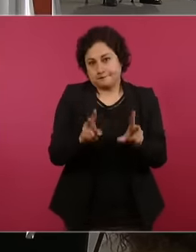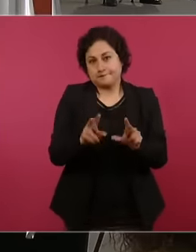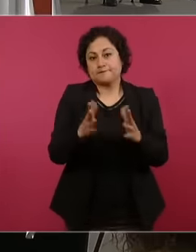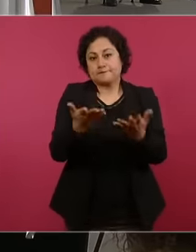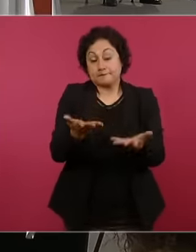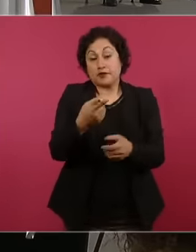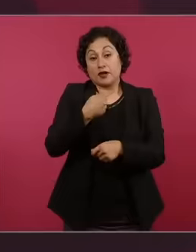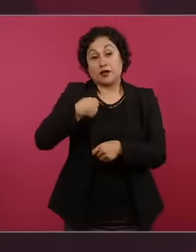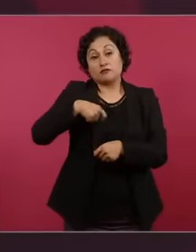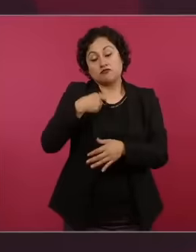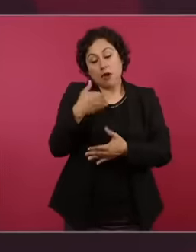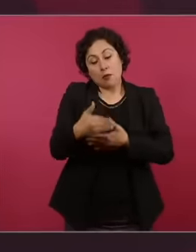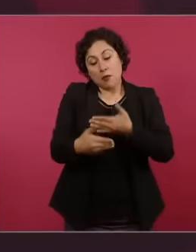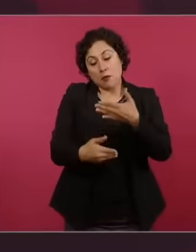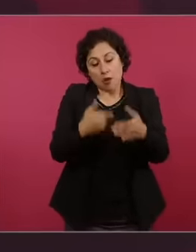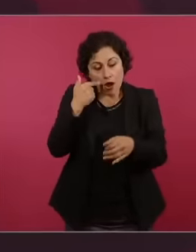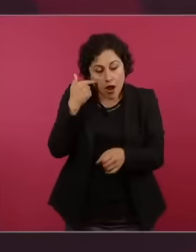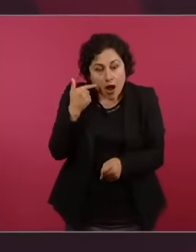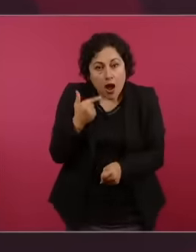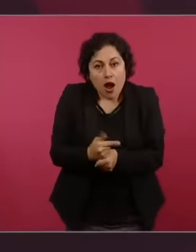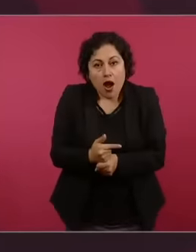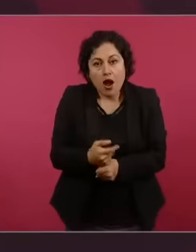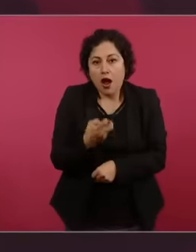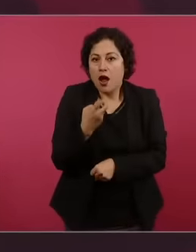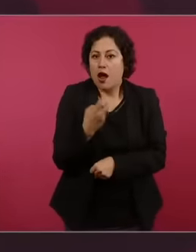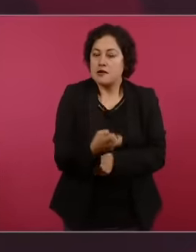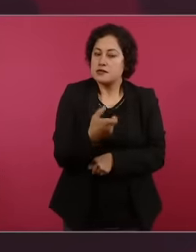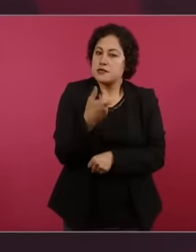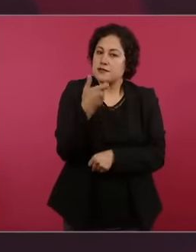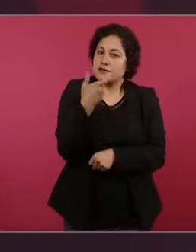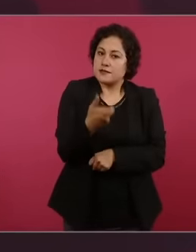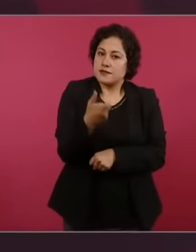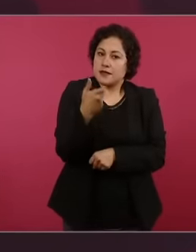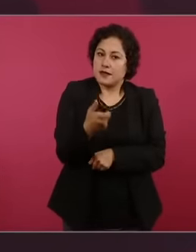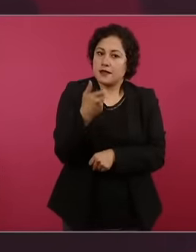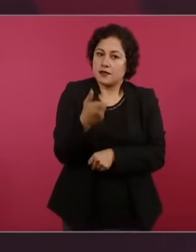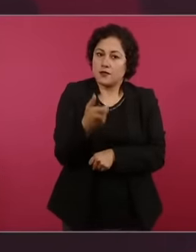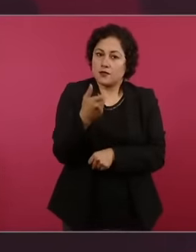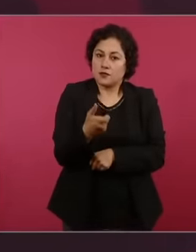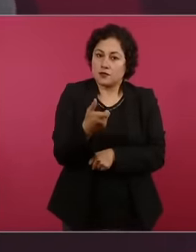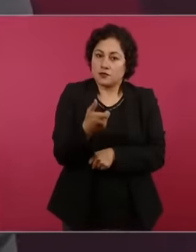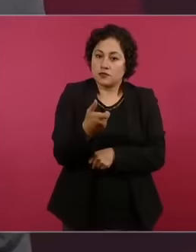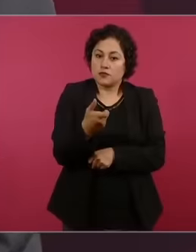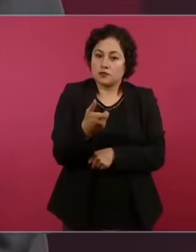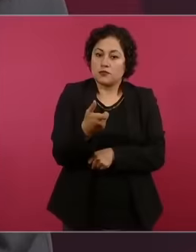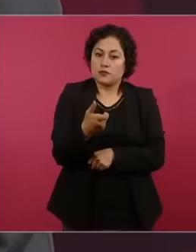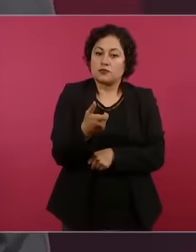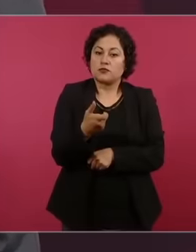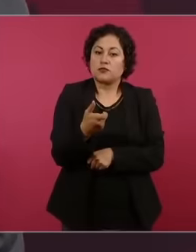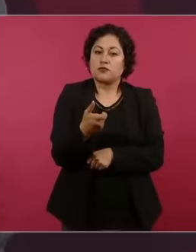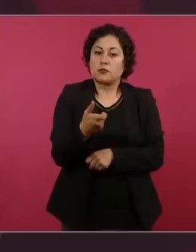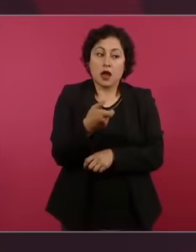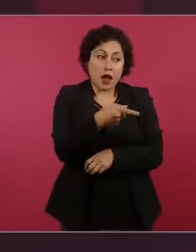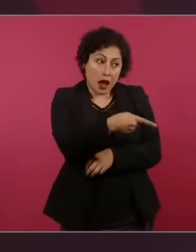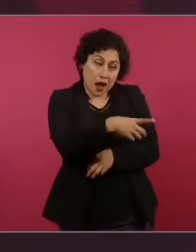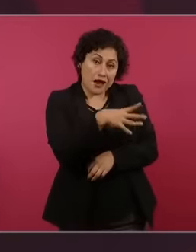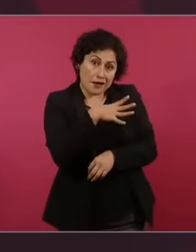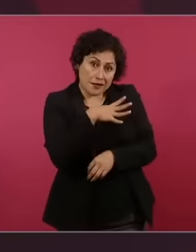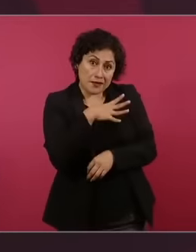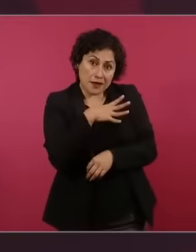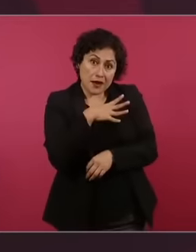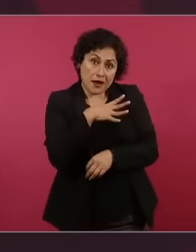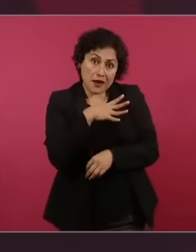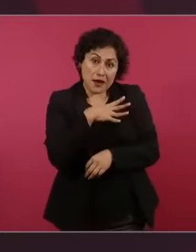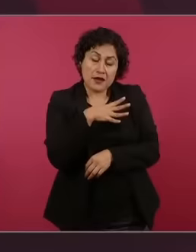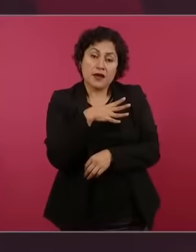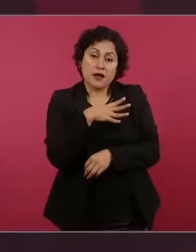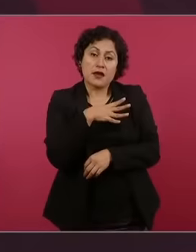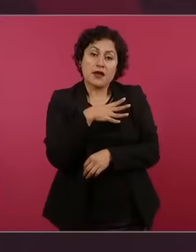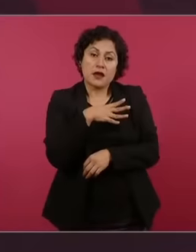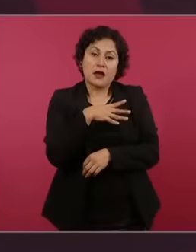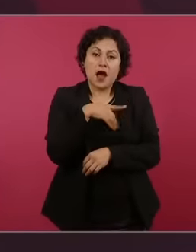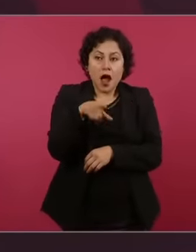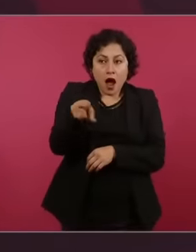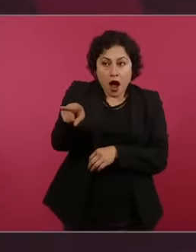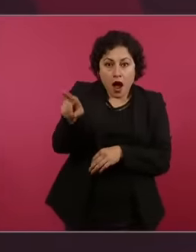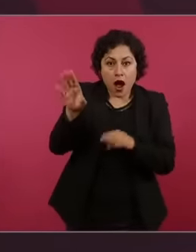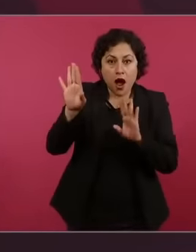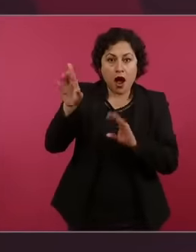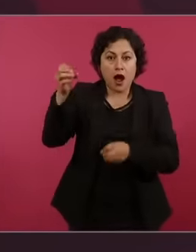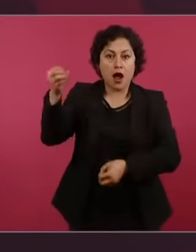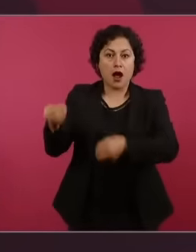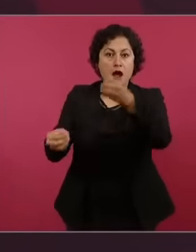The minister had those twenty-something million saved in his drawer, the minister, a Mr.